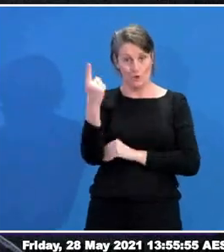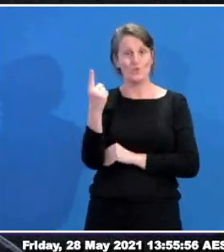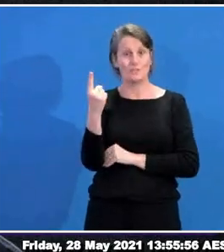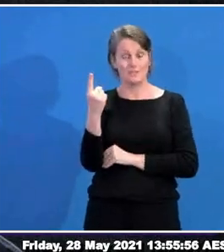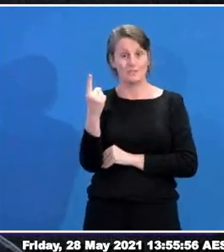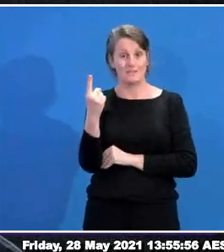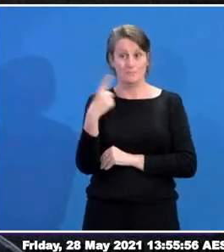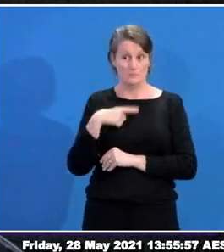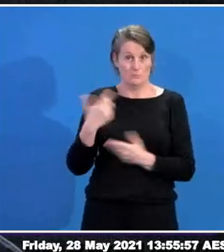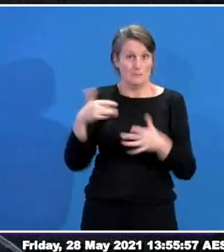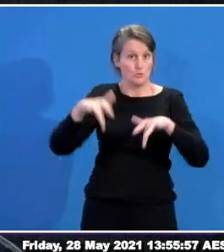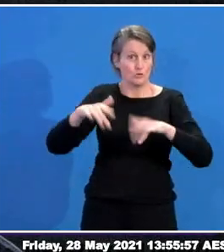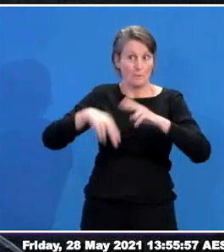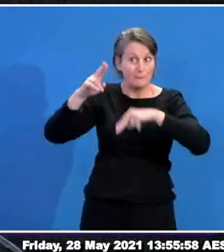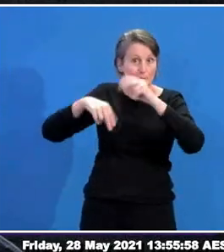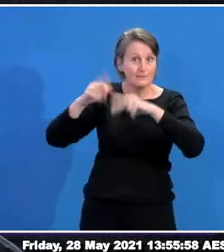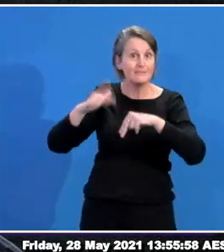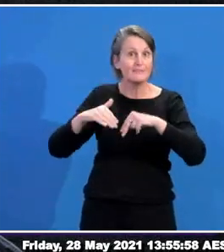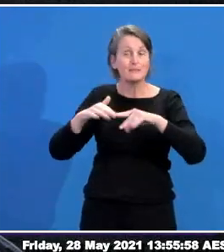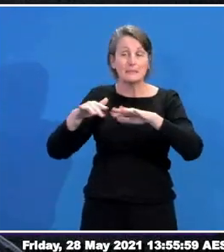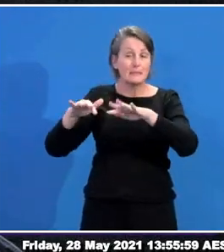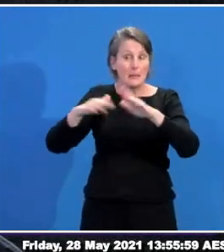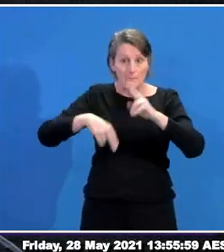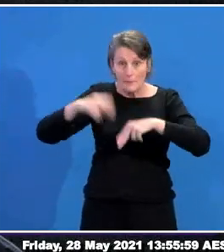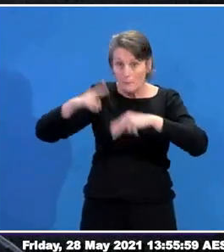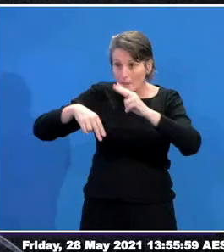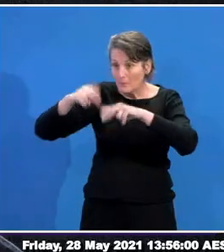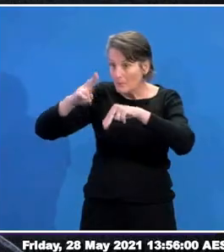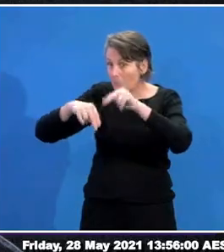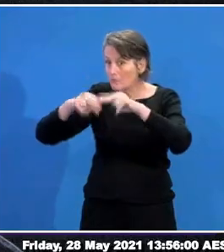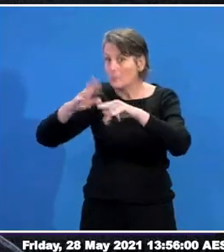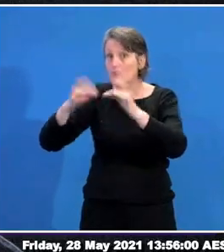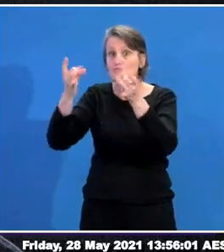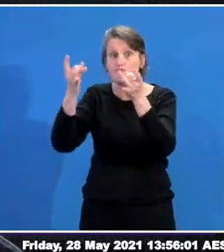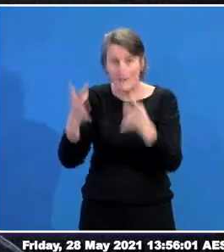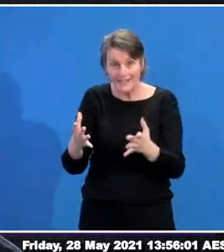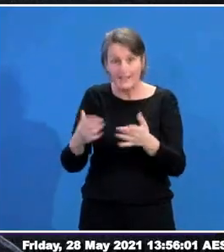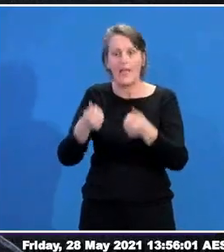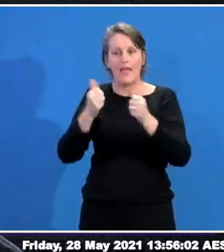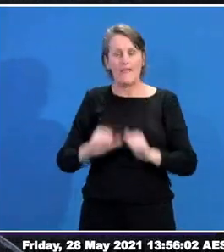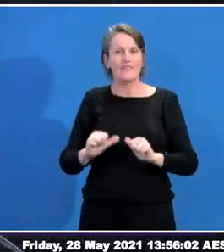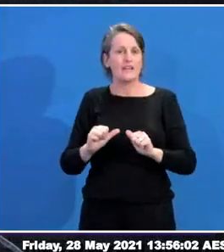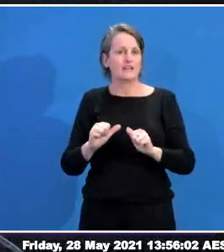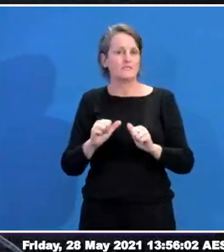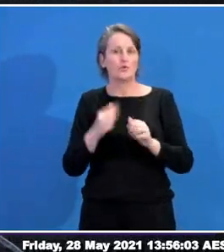might need to be constructed. Then as that gets close to construction, the support coordinator or the planners